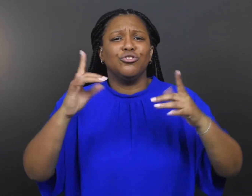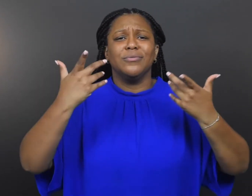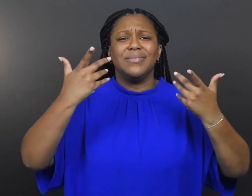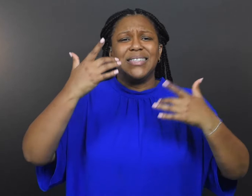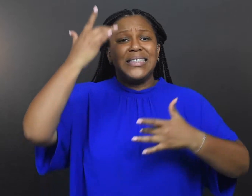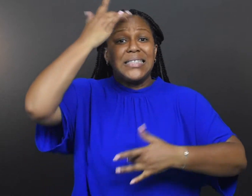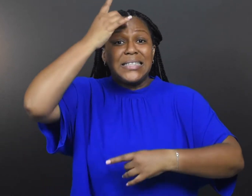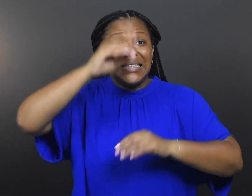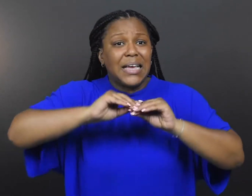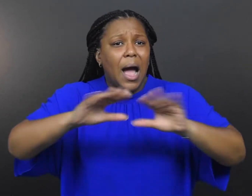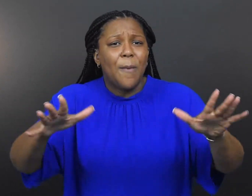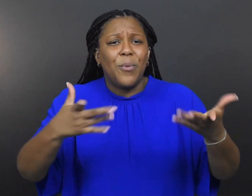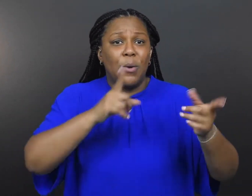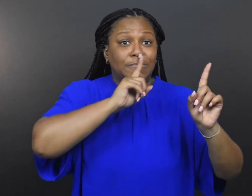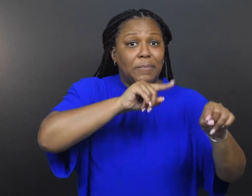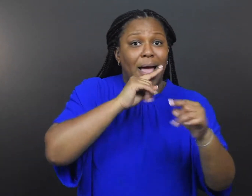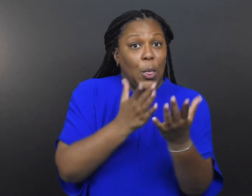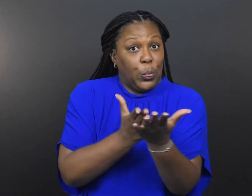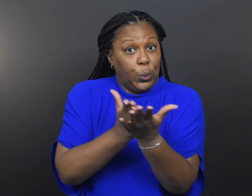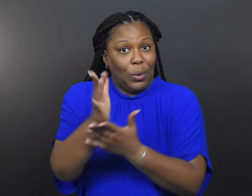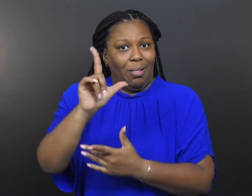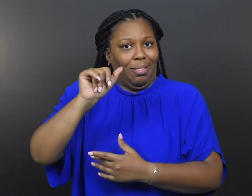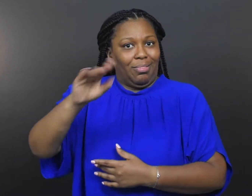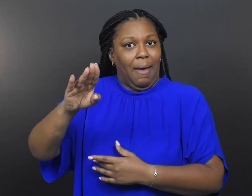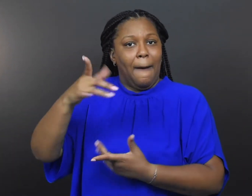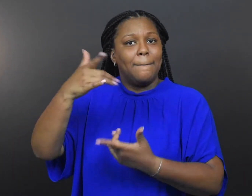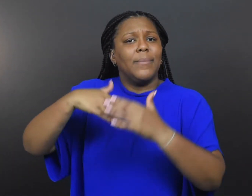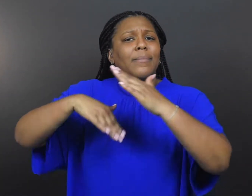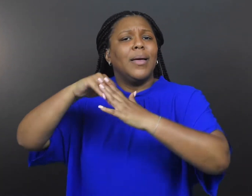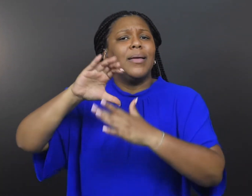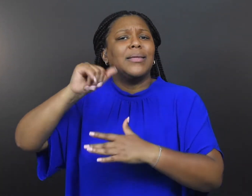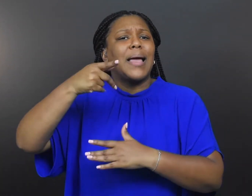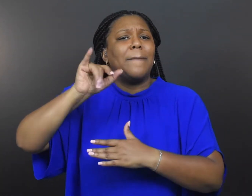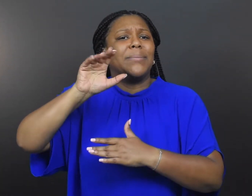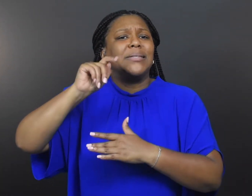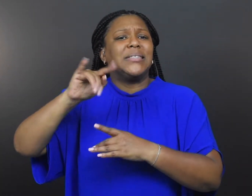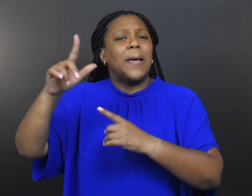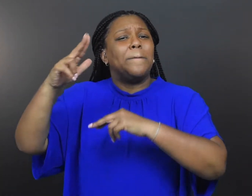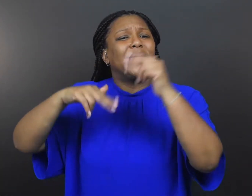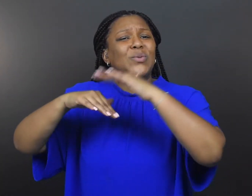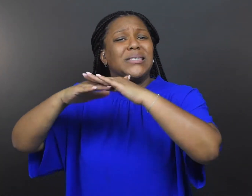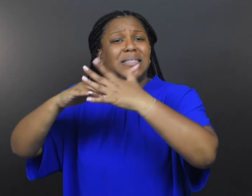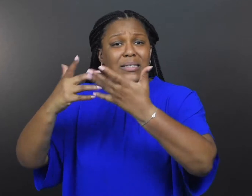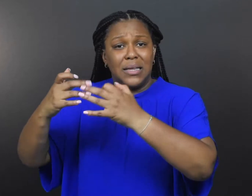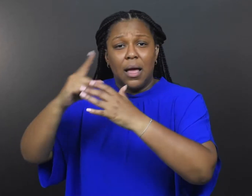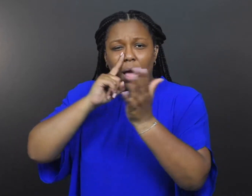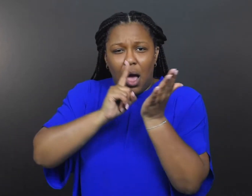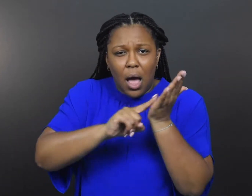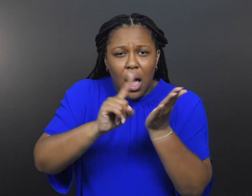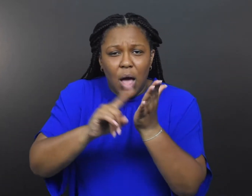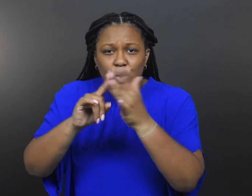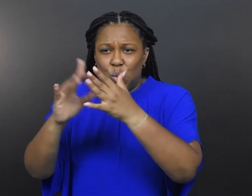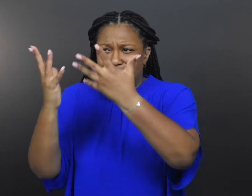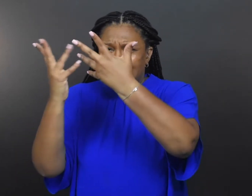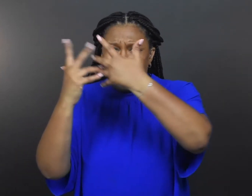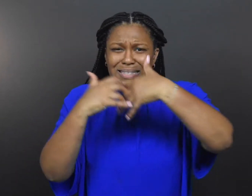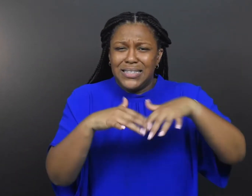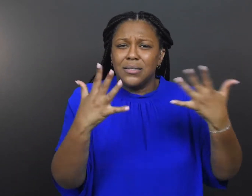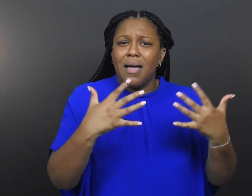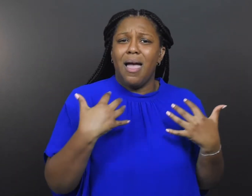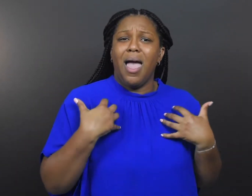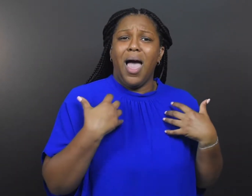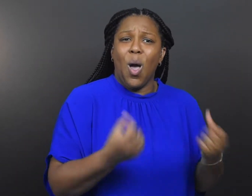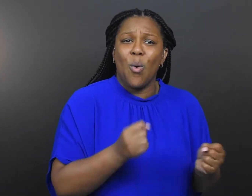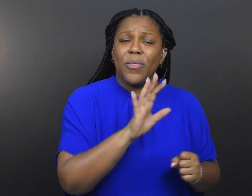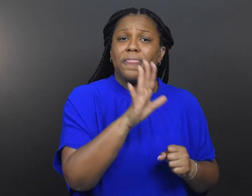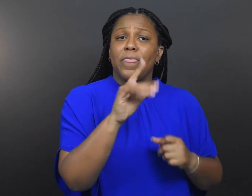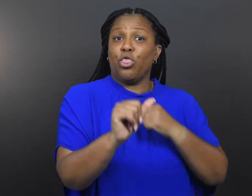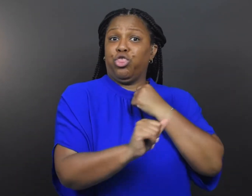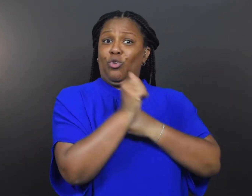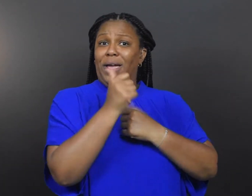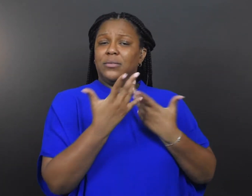responses through laboratory capacity building, investigate emerging health threats, and more.